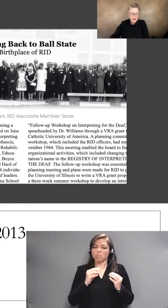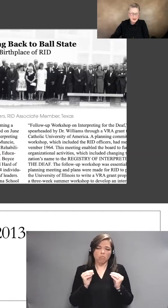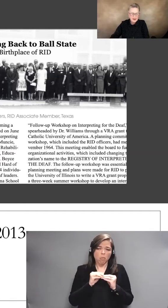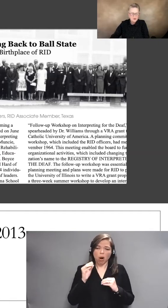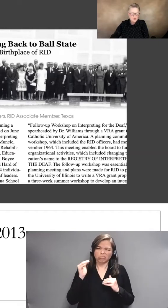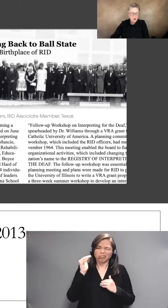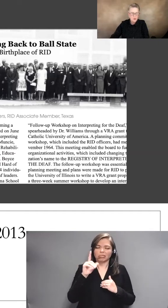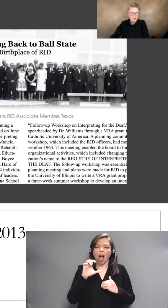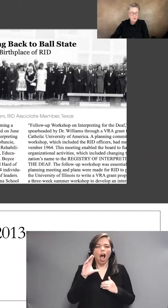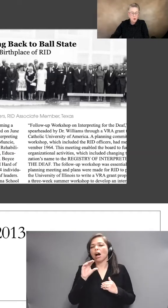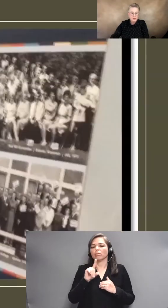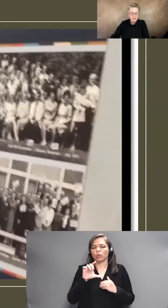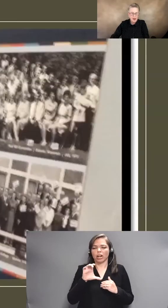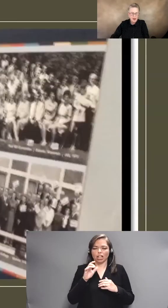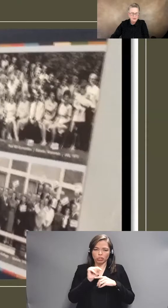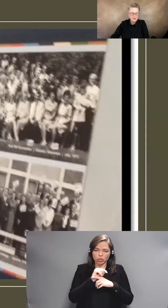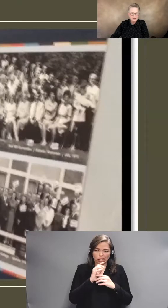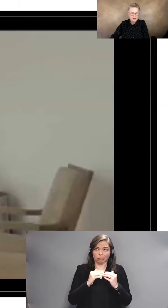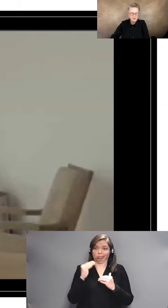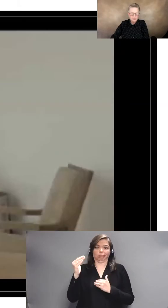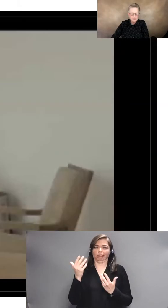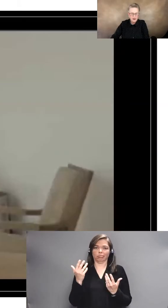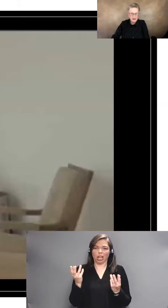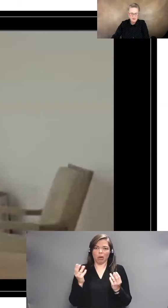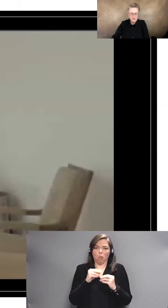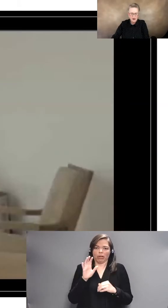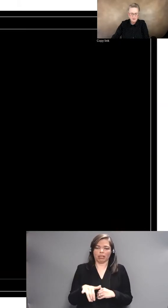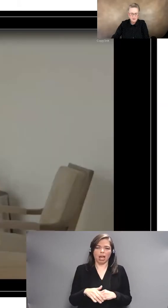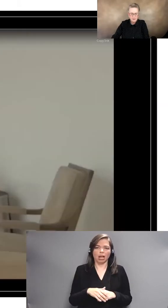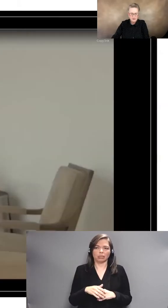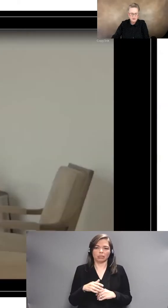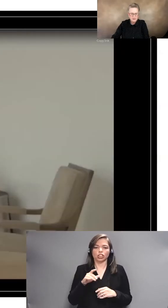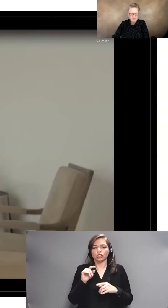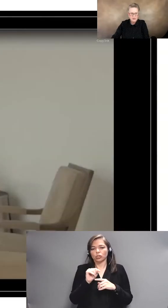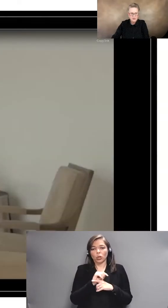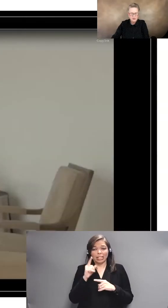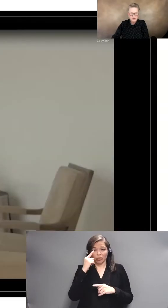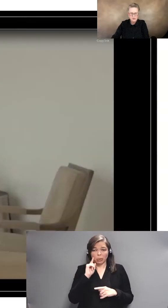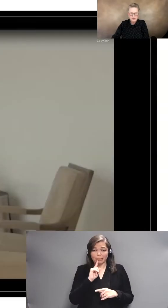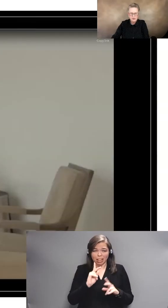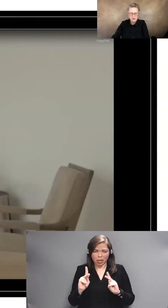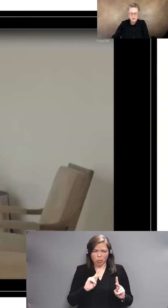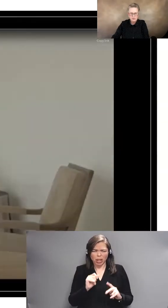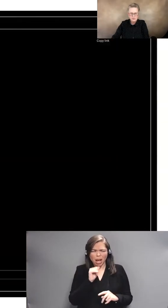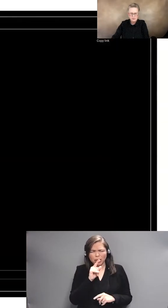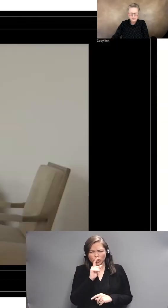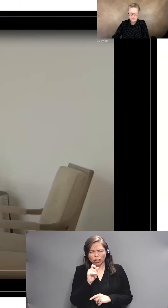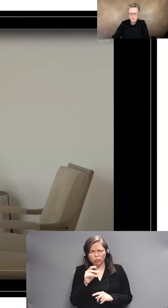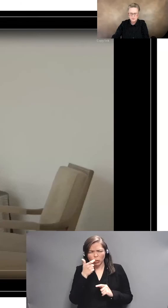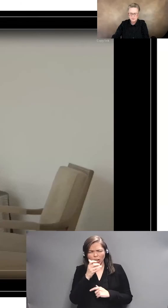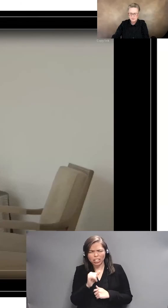and over, more than that and before that I think, I don't think we did this one yet, did we?